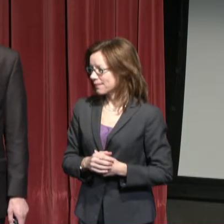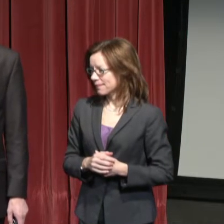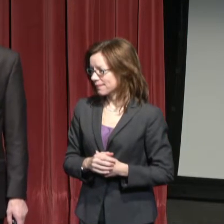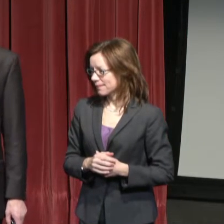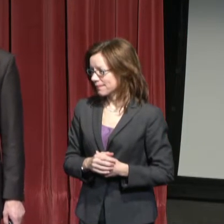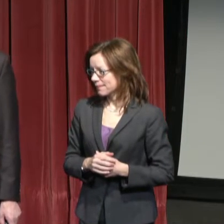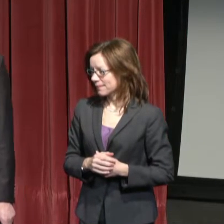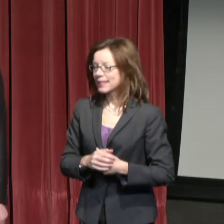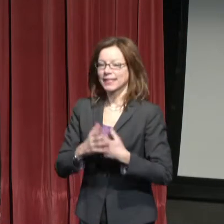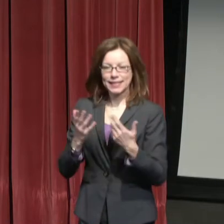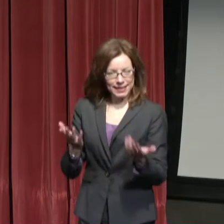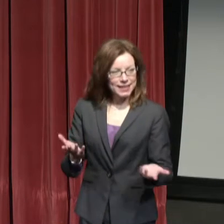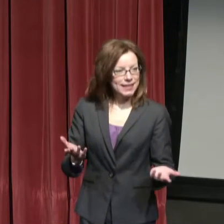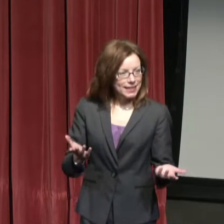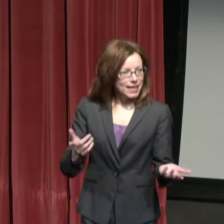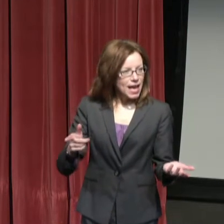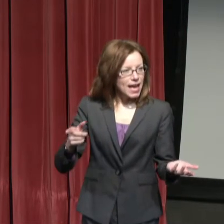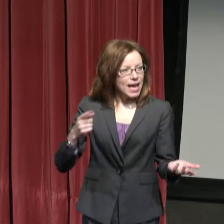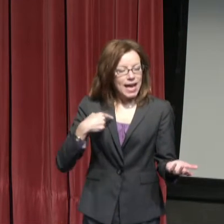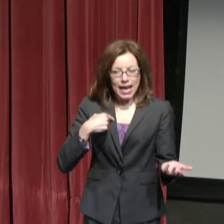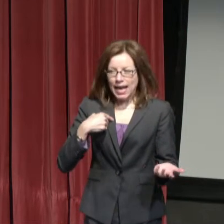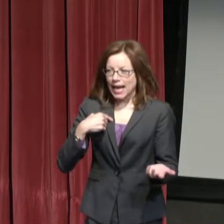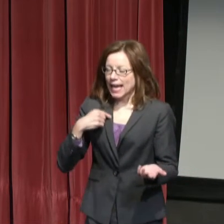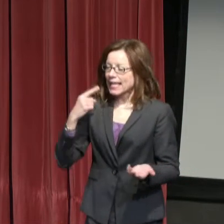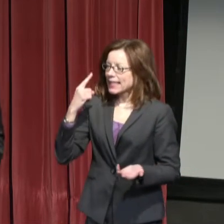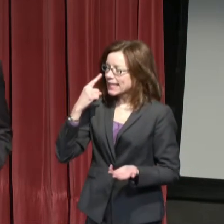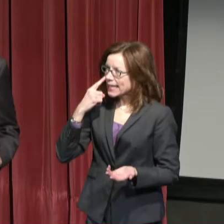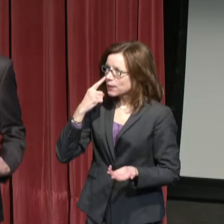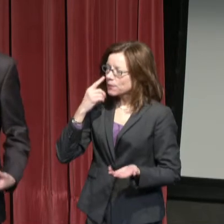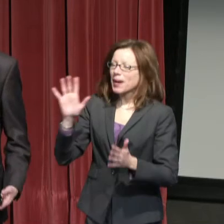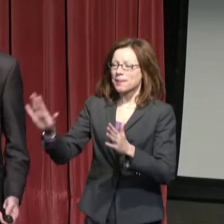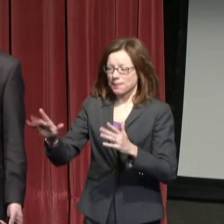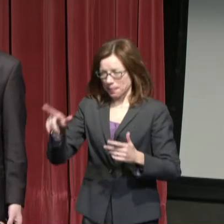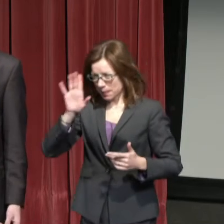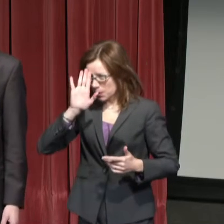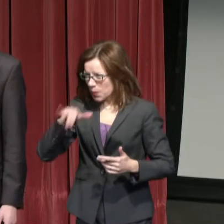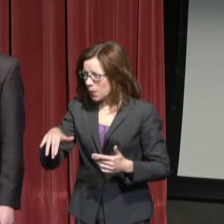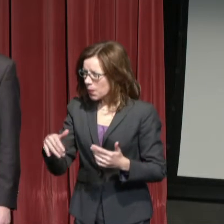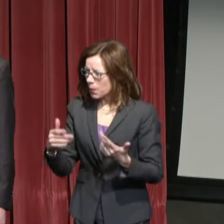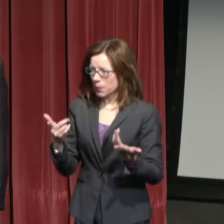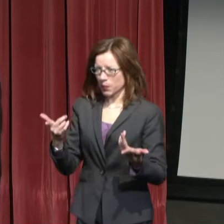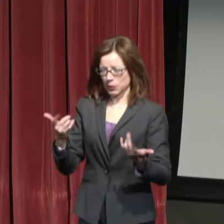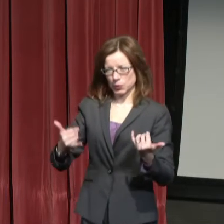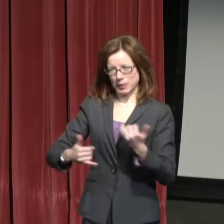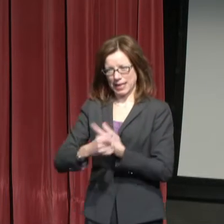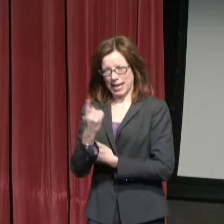with Glenn Anderson perhaps. As you all know, there are very many different meanings of the word Deaf.